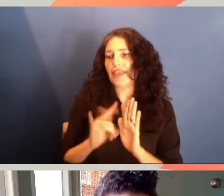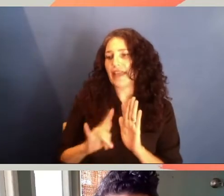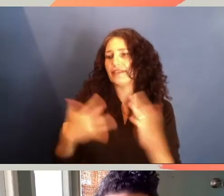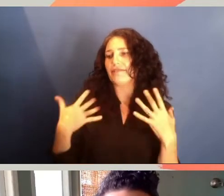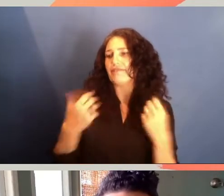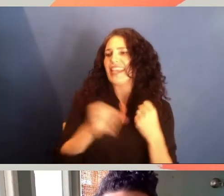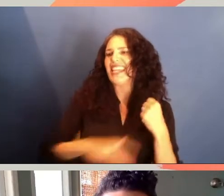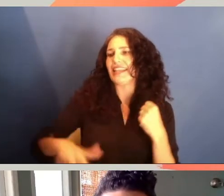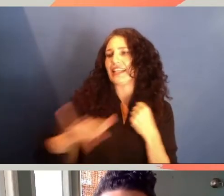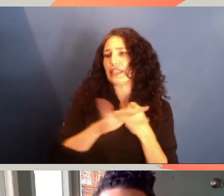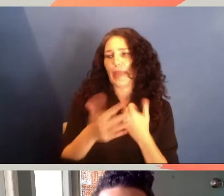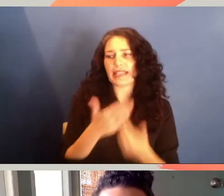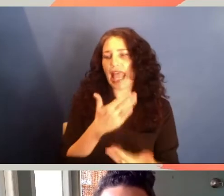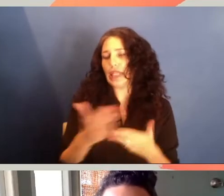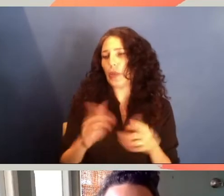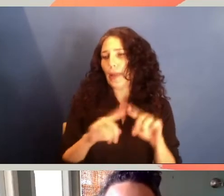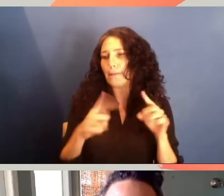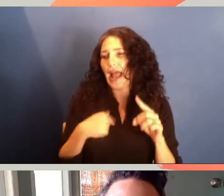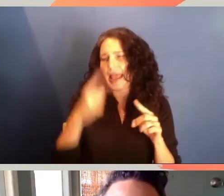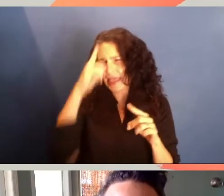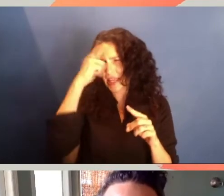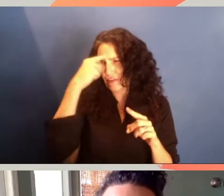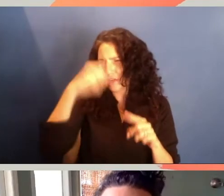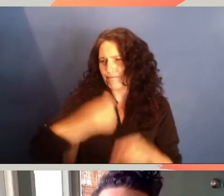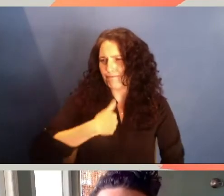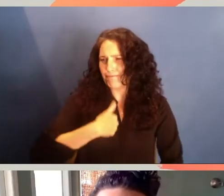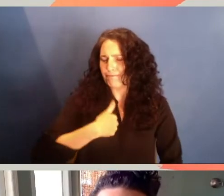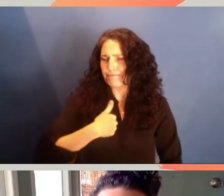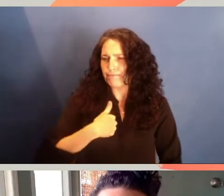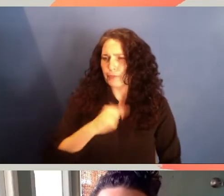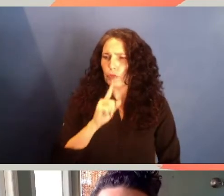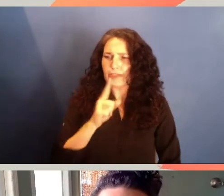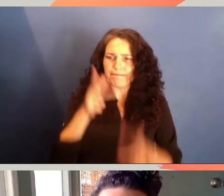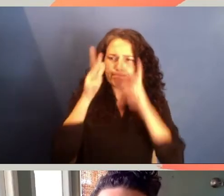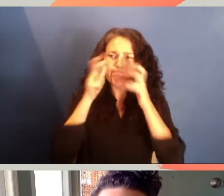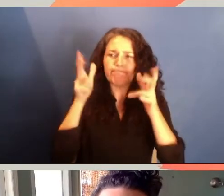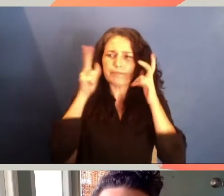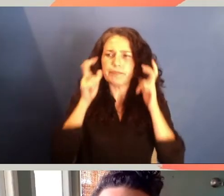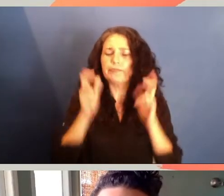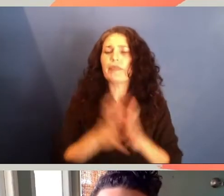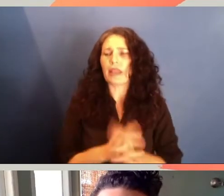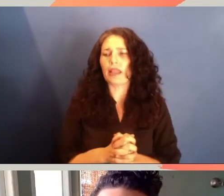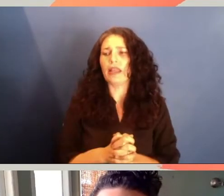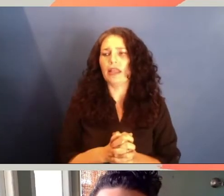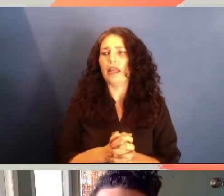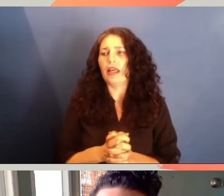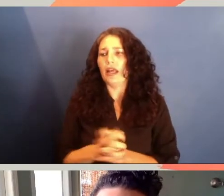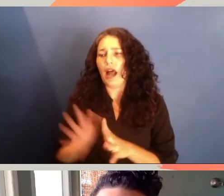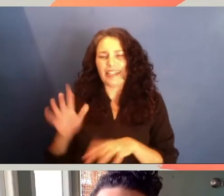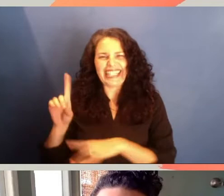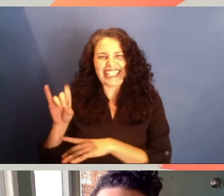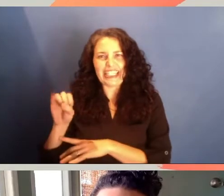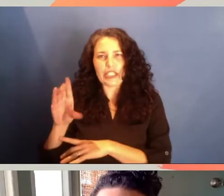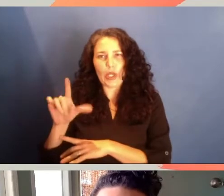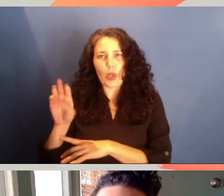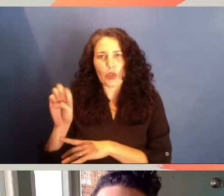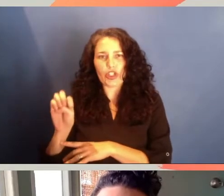I think for me, it's always been about listening. I mean, on "Disclosure", we paid everybody,